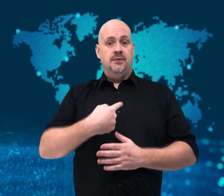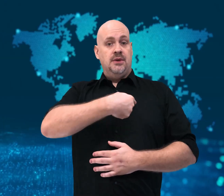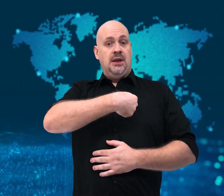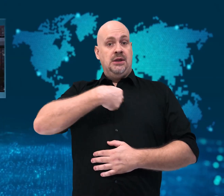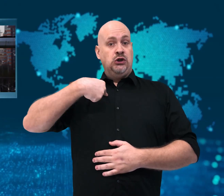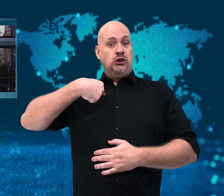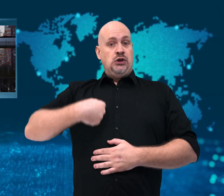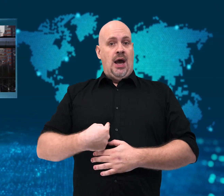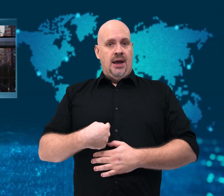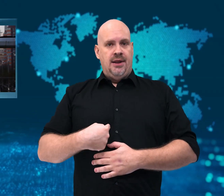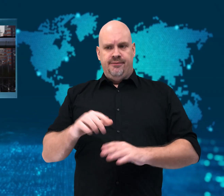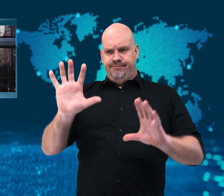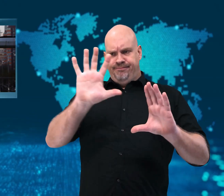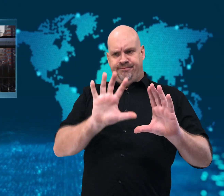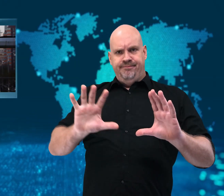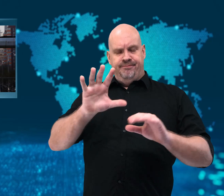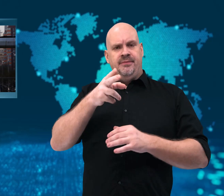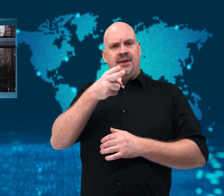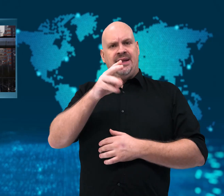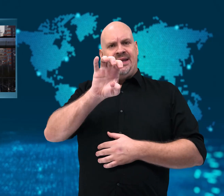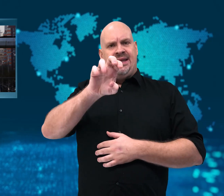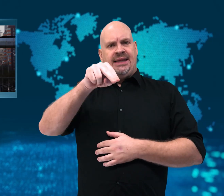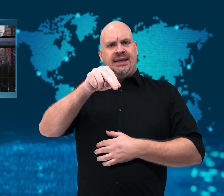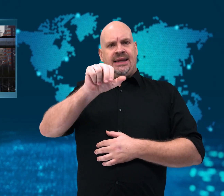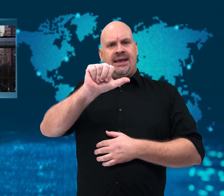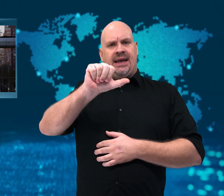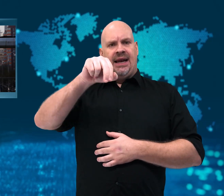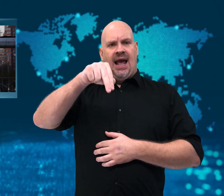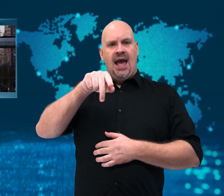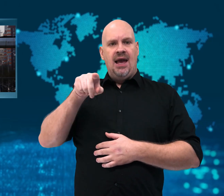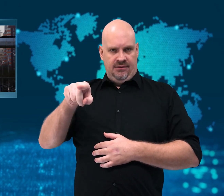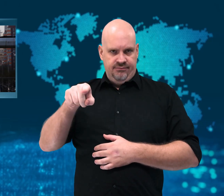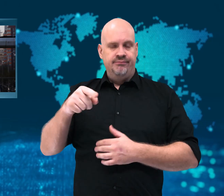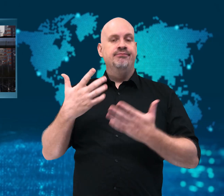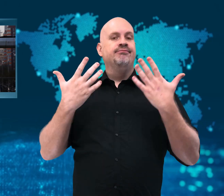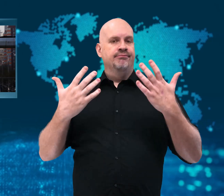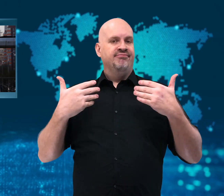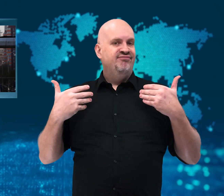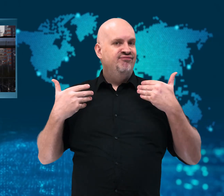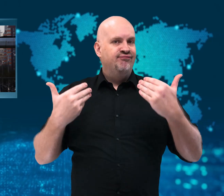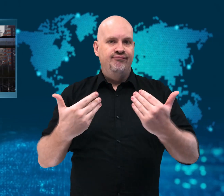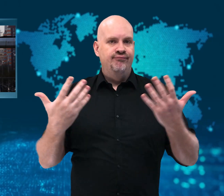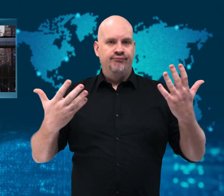[Gavin]: Henan, a province in China,